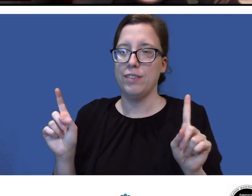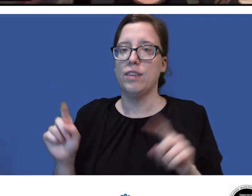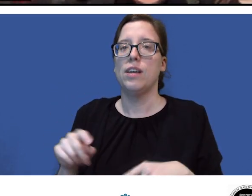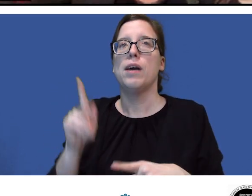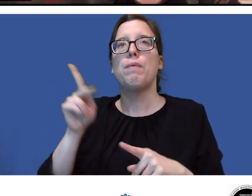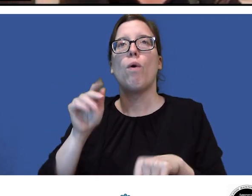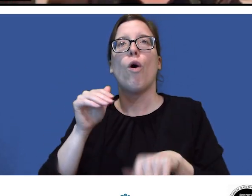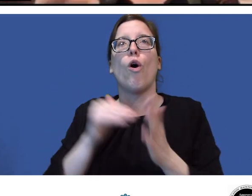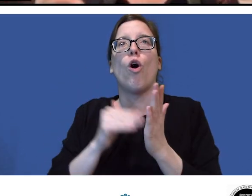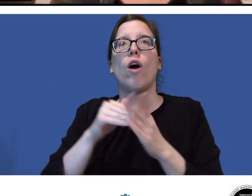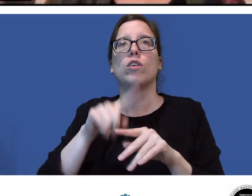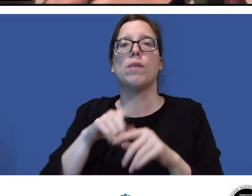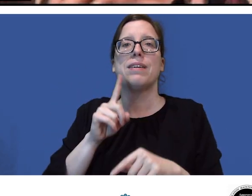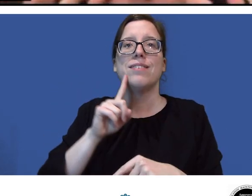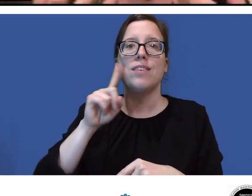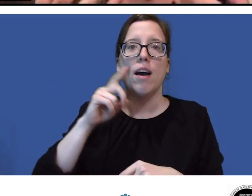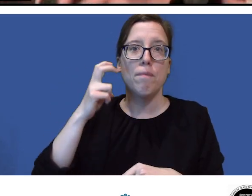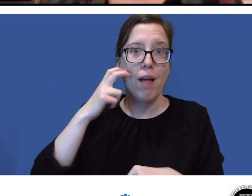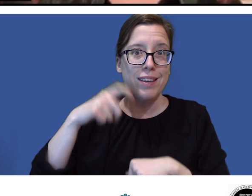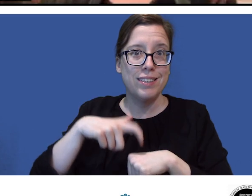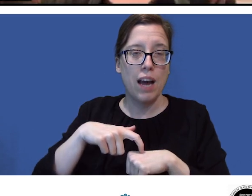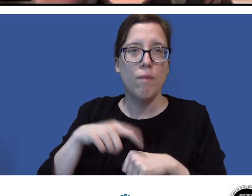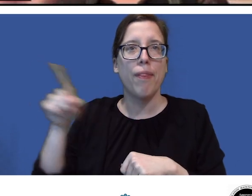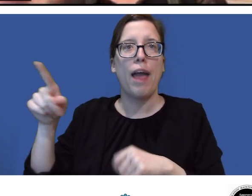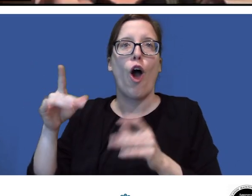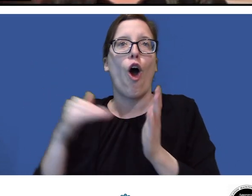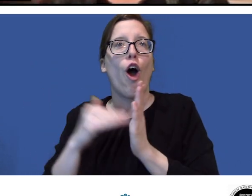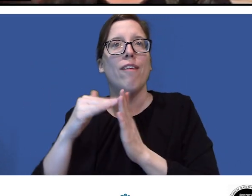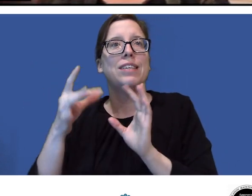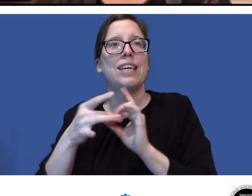two times as long as our time. I don't know. I don't think